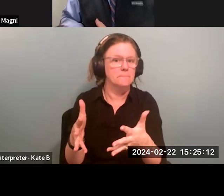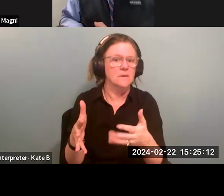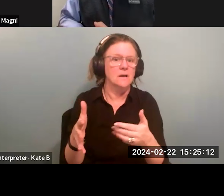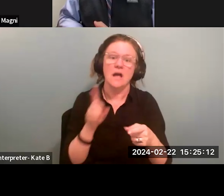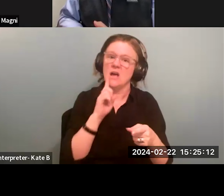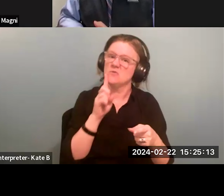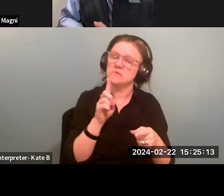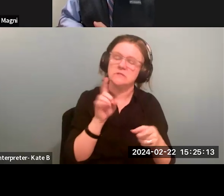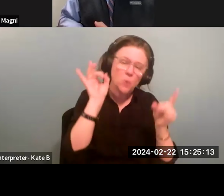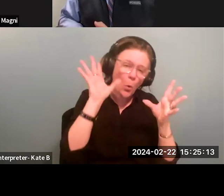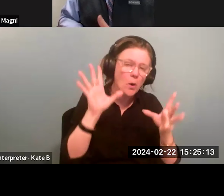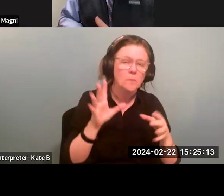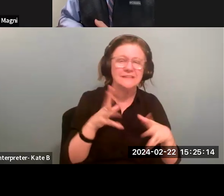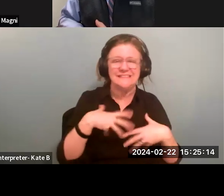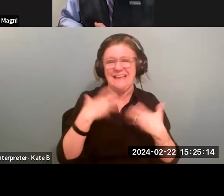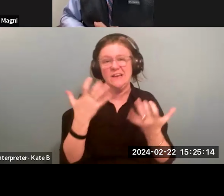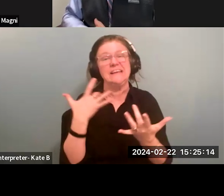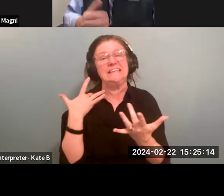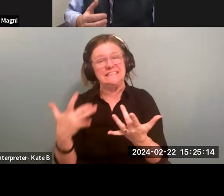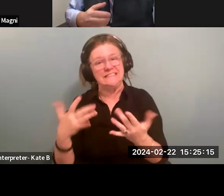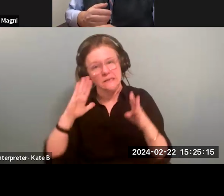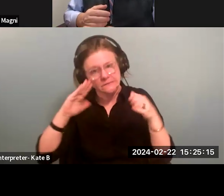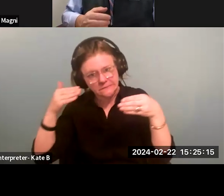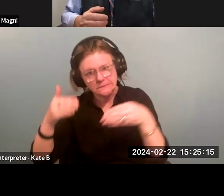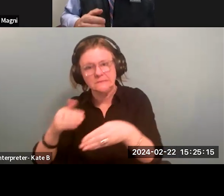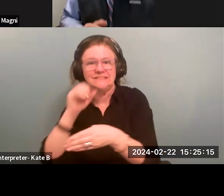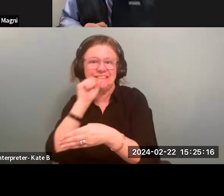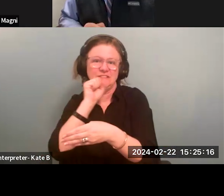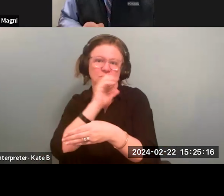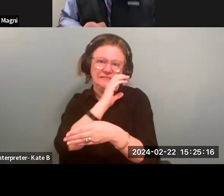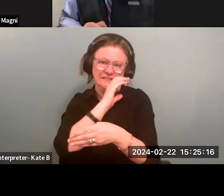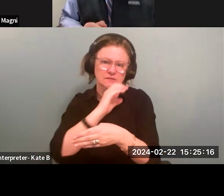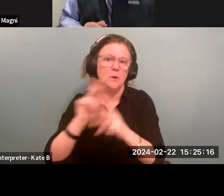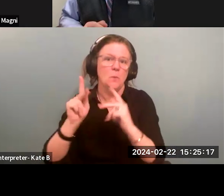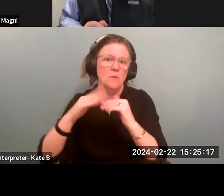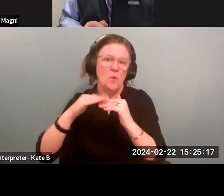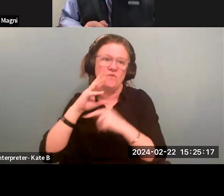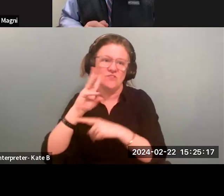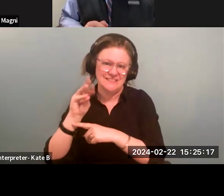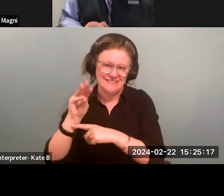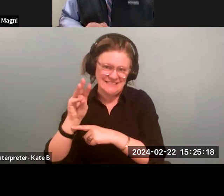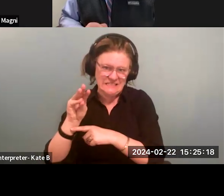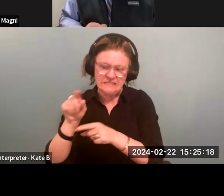about the whole situation, is it's probably going to profile. And many times, they're going to profile these individuals that